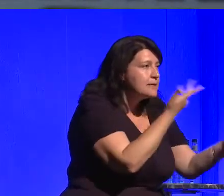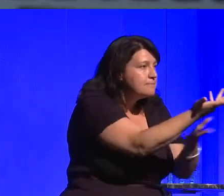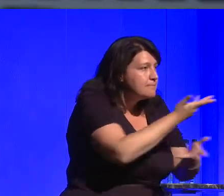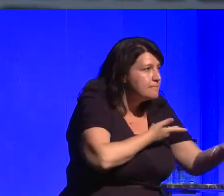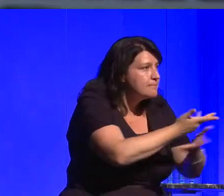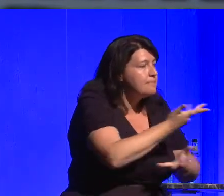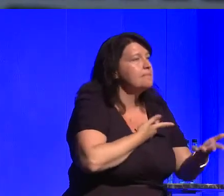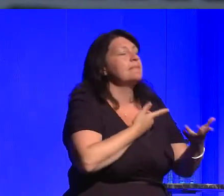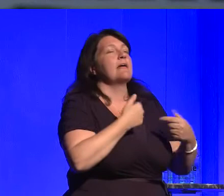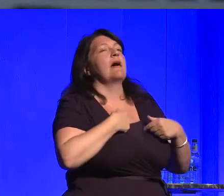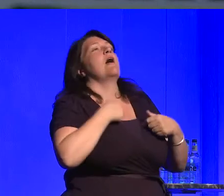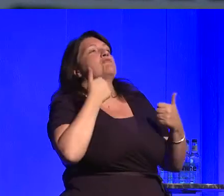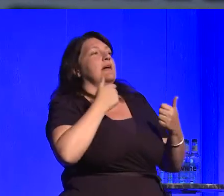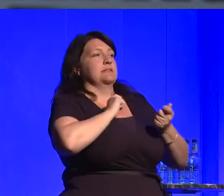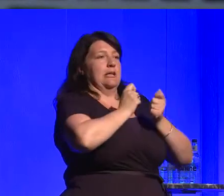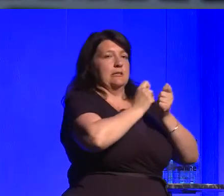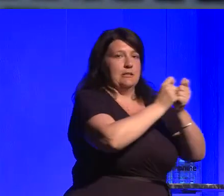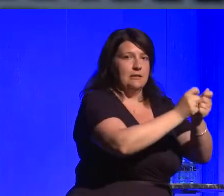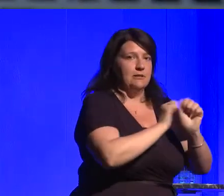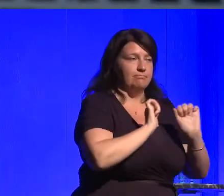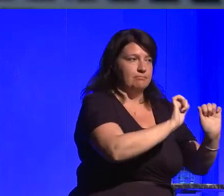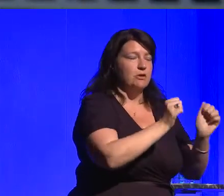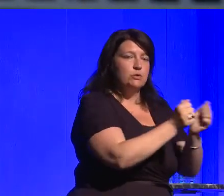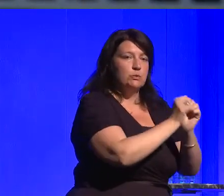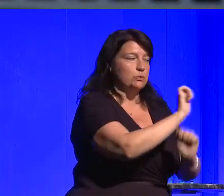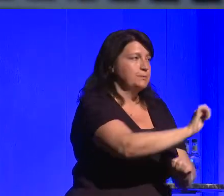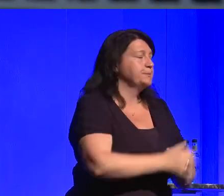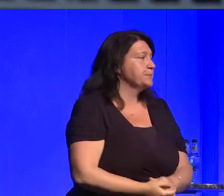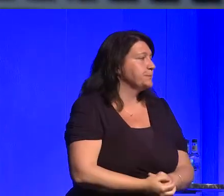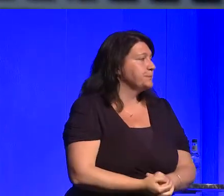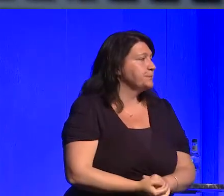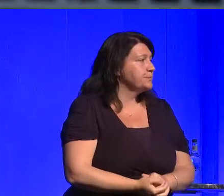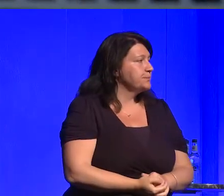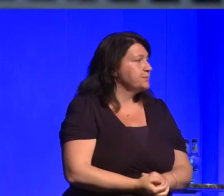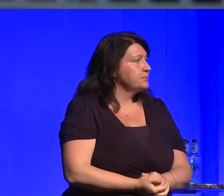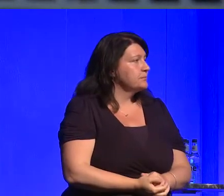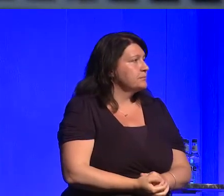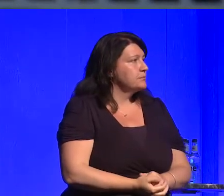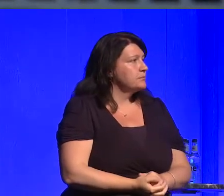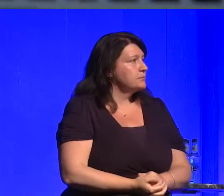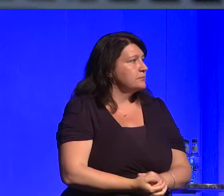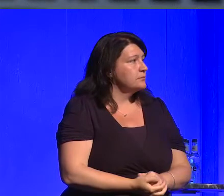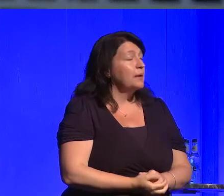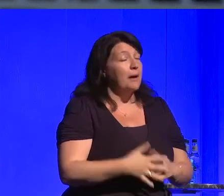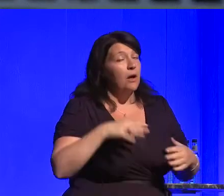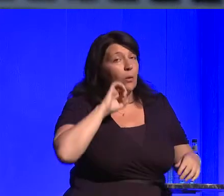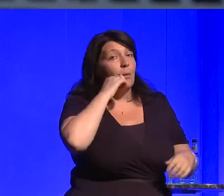And that is, for me, a really exciting aspiration -- really difficult, really challenging, but